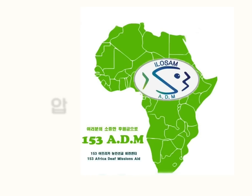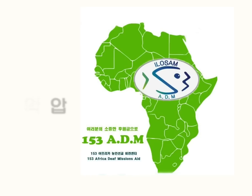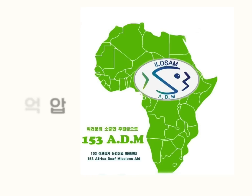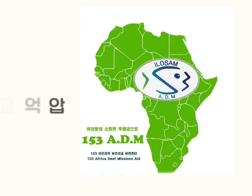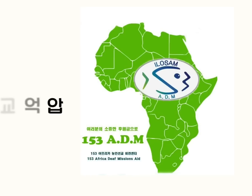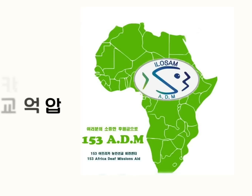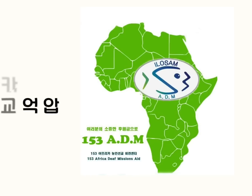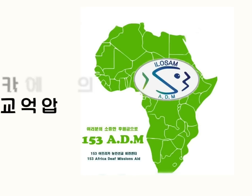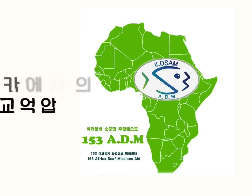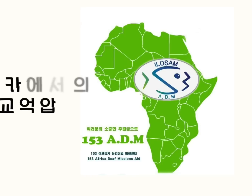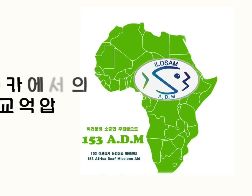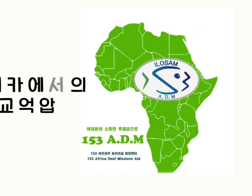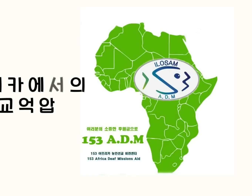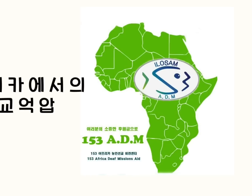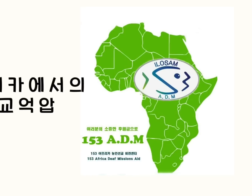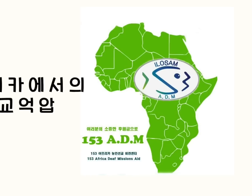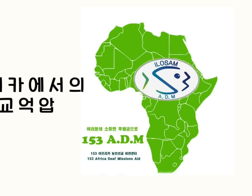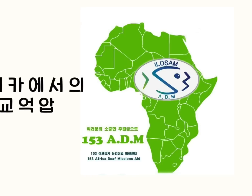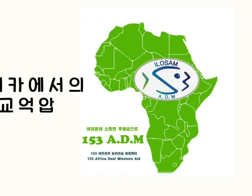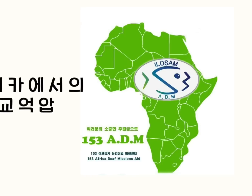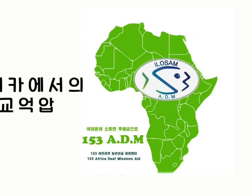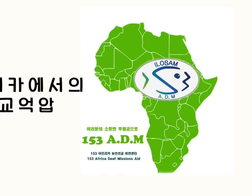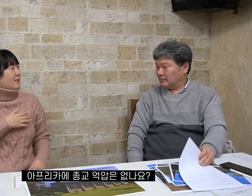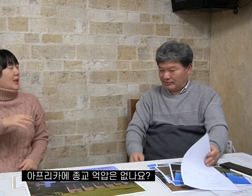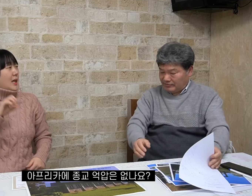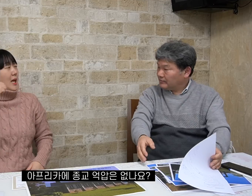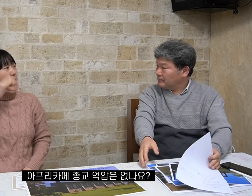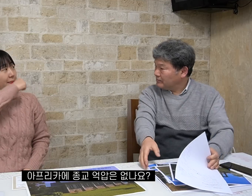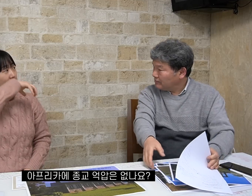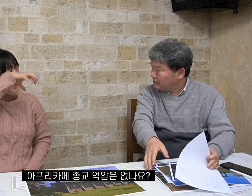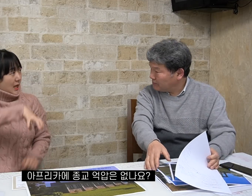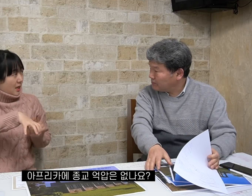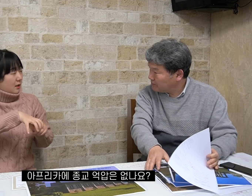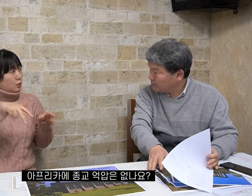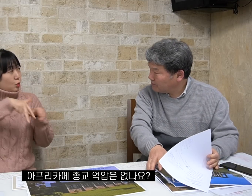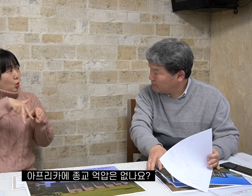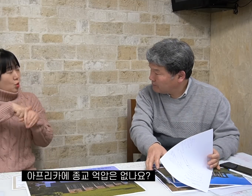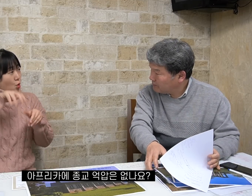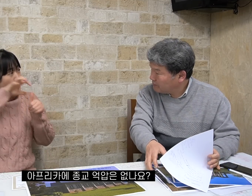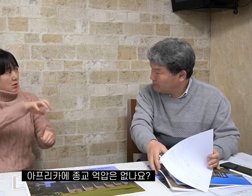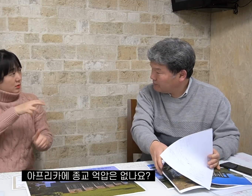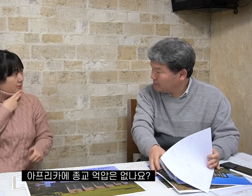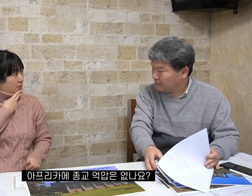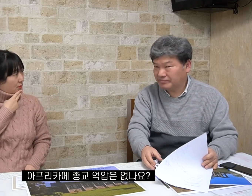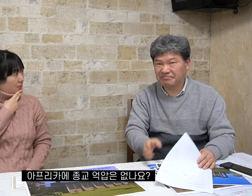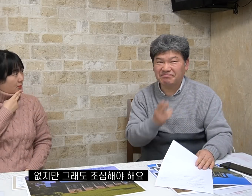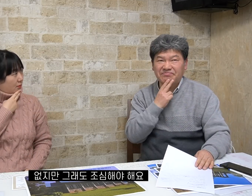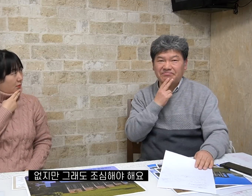Religious oppression in Africa Is there any religious oppression in Africa?